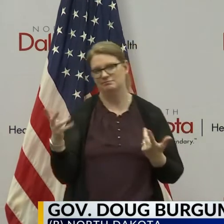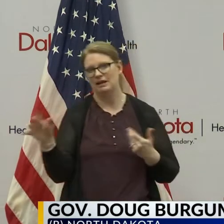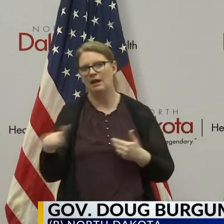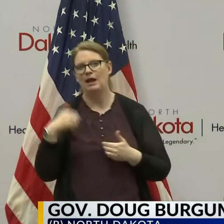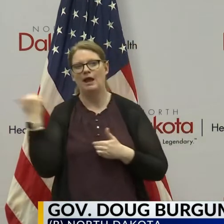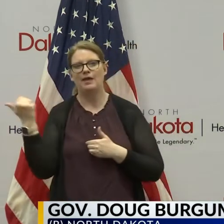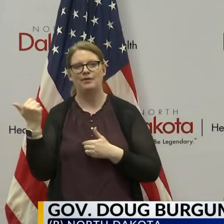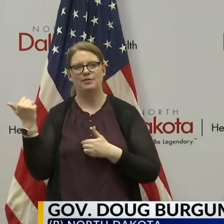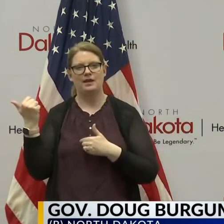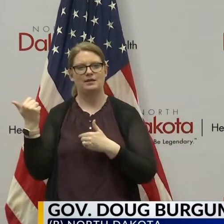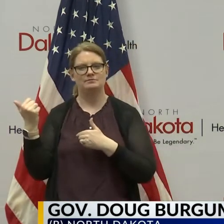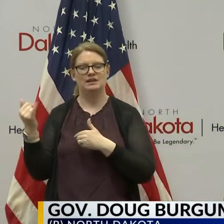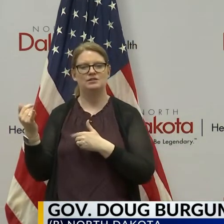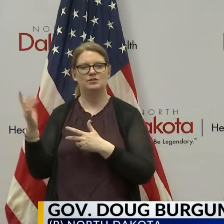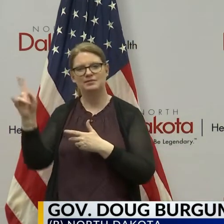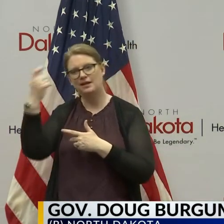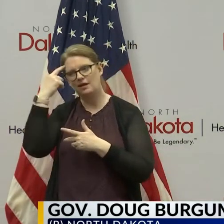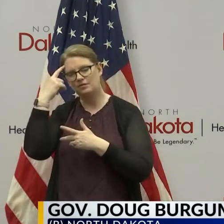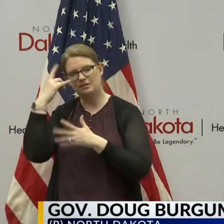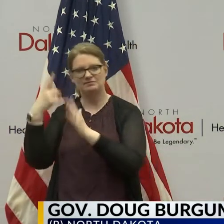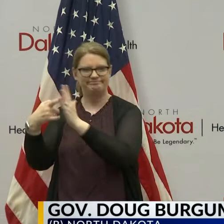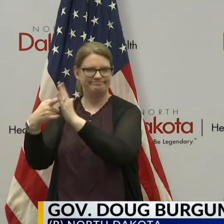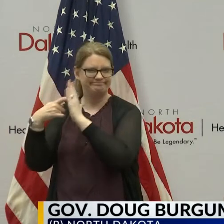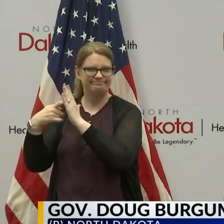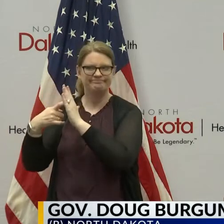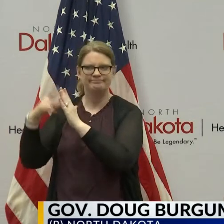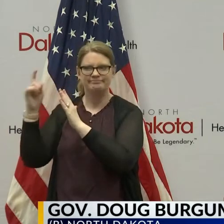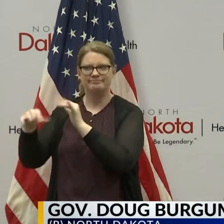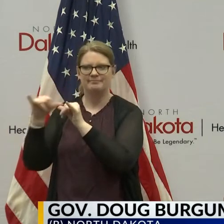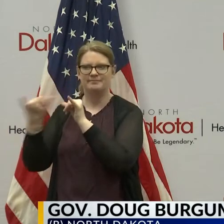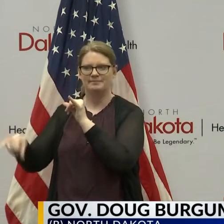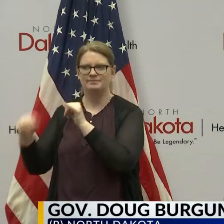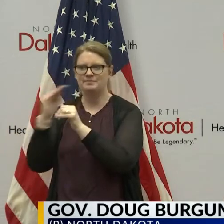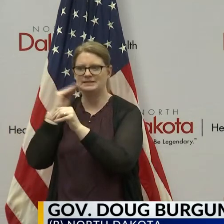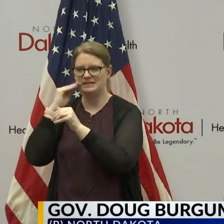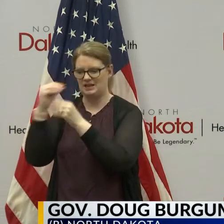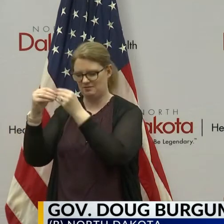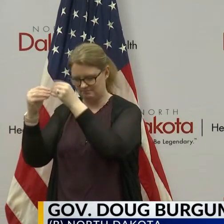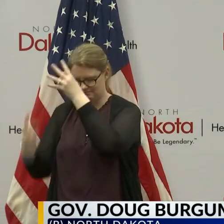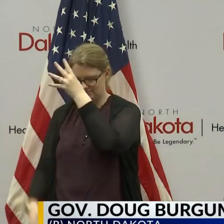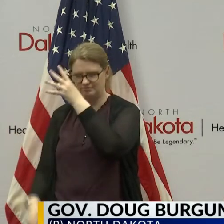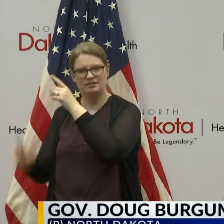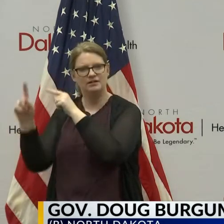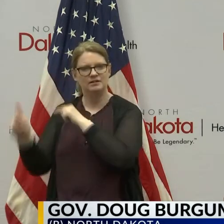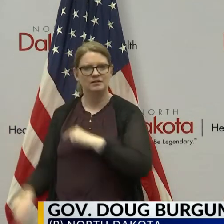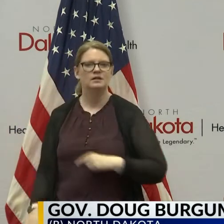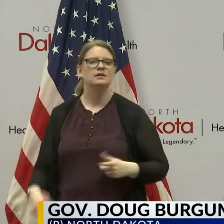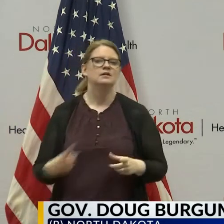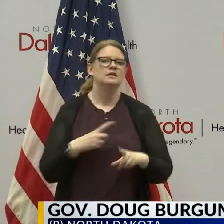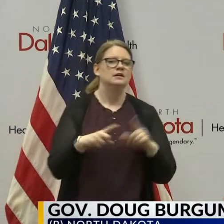TO PERHAPS SHOW WITH DATA HOW THE INDIVIDUAL RESPONSIBILITY APPROACH THAT WE ARE TAKING IN NORTH DAKOTA IS WORKING BETTER